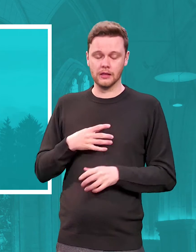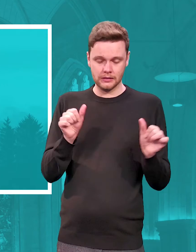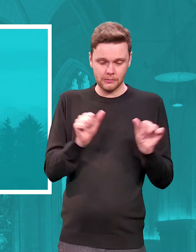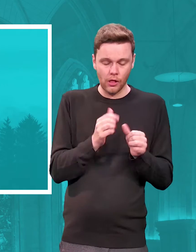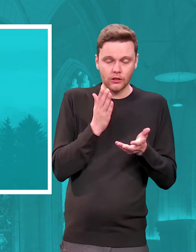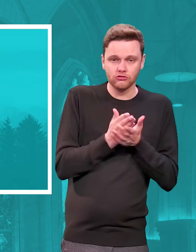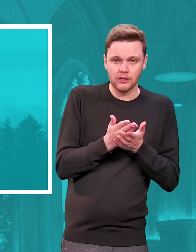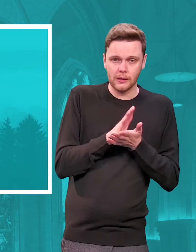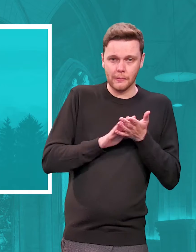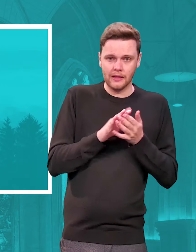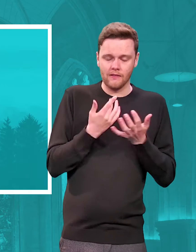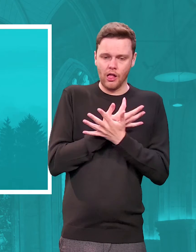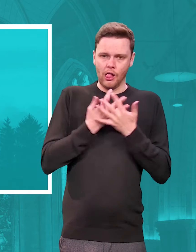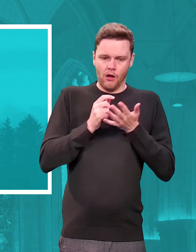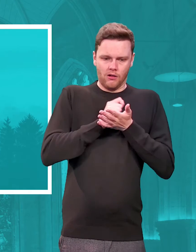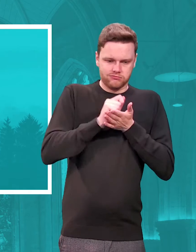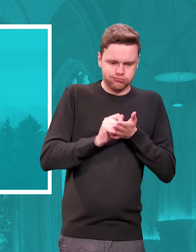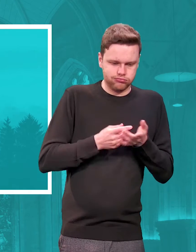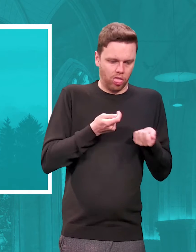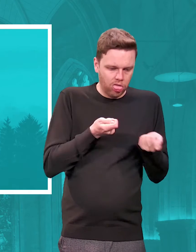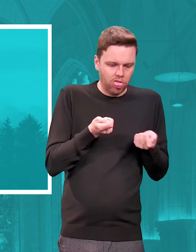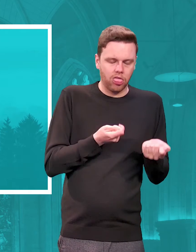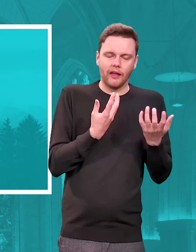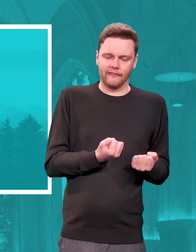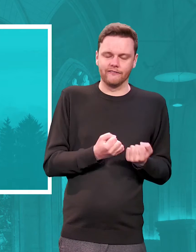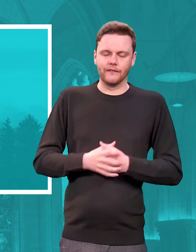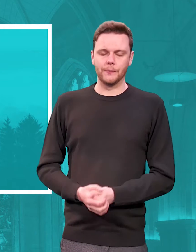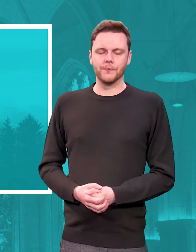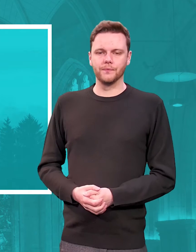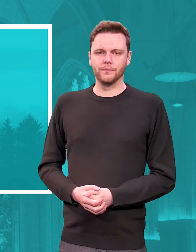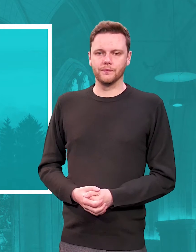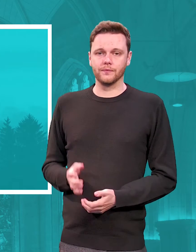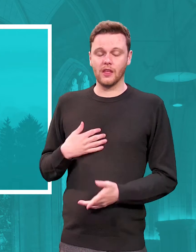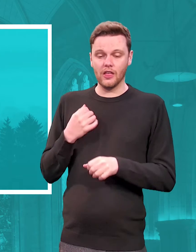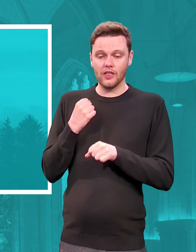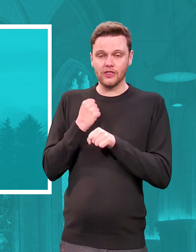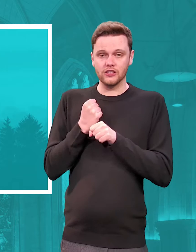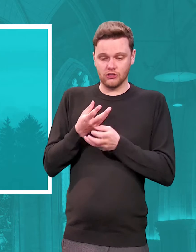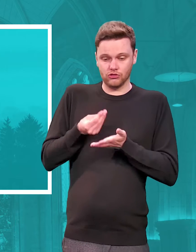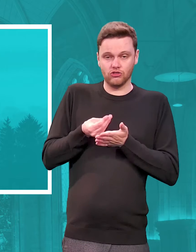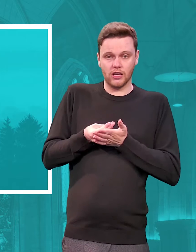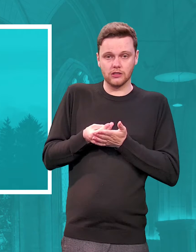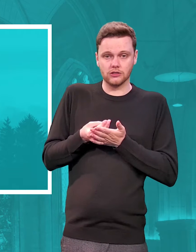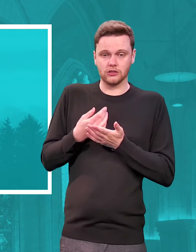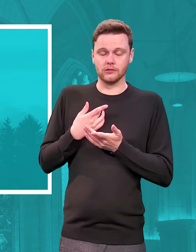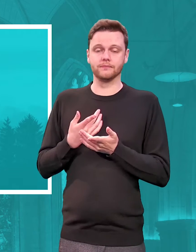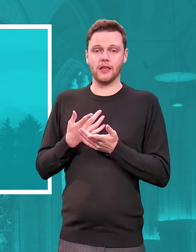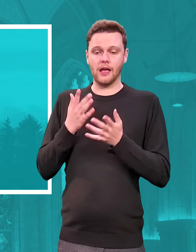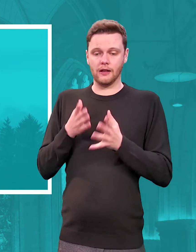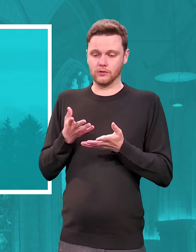with substantial administration costs. The General Treasurer, and Church Law departments do receive a fee for the work they carry out